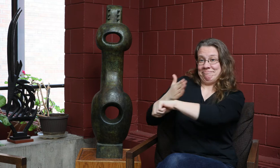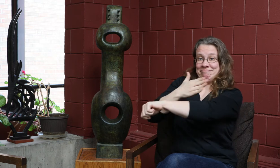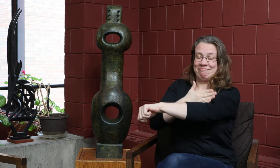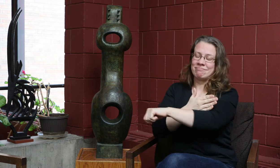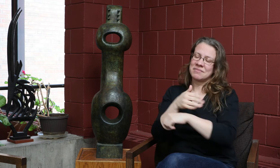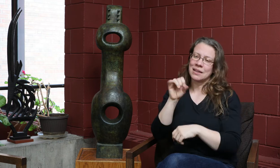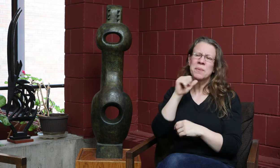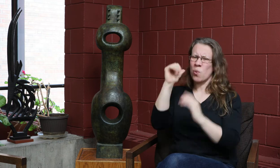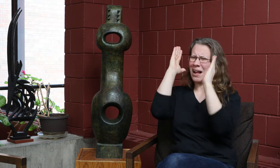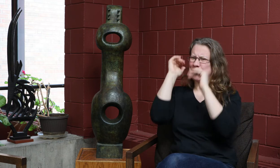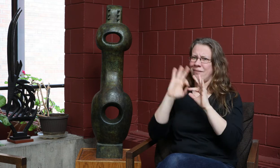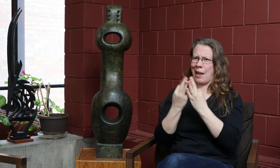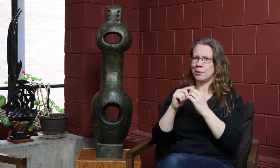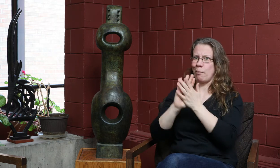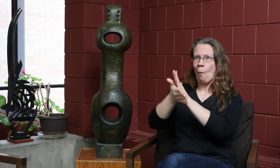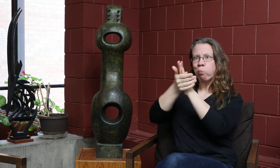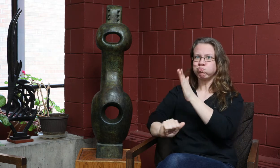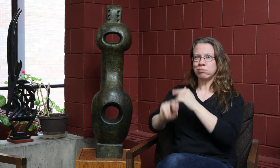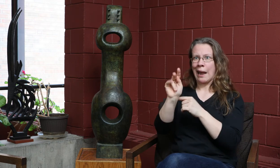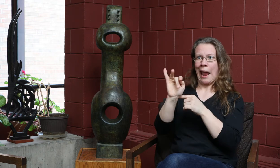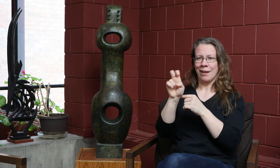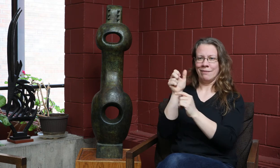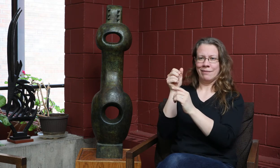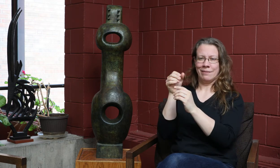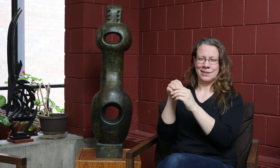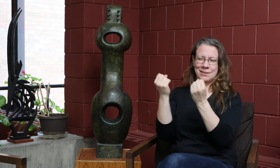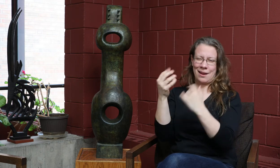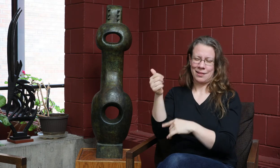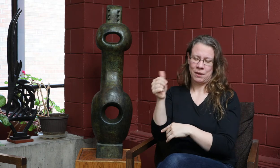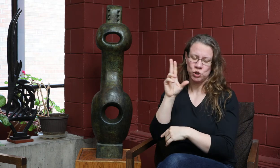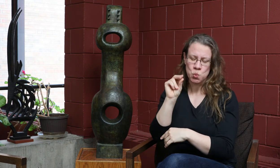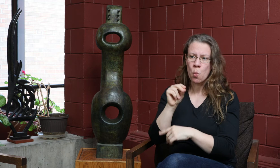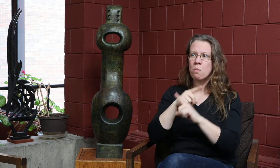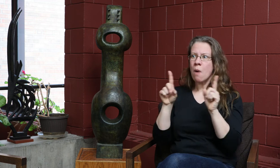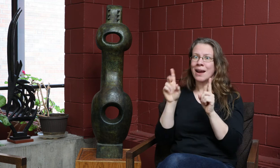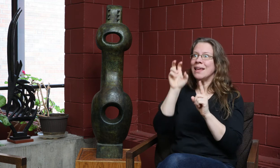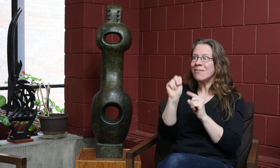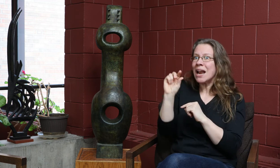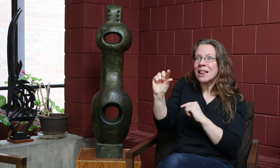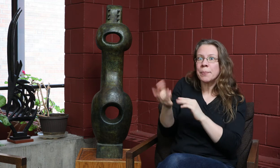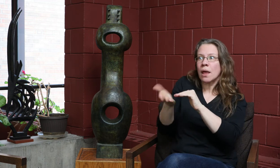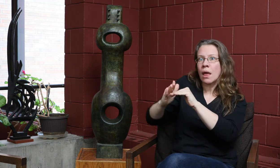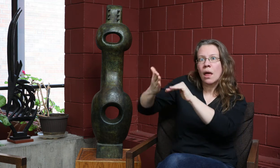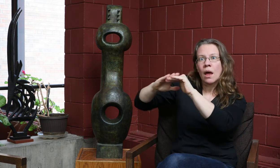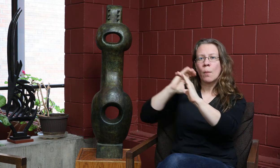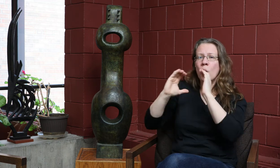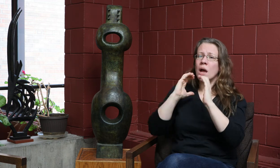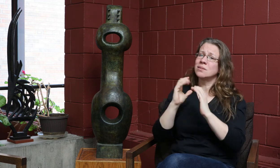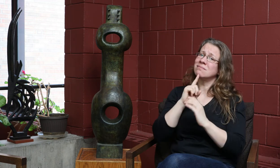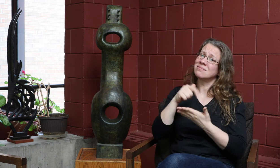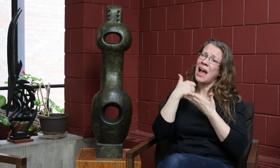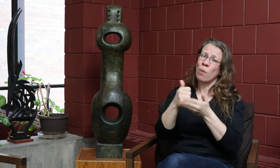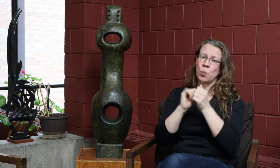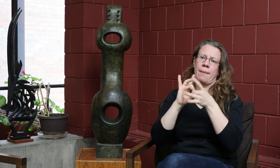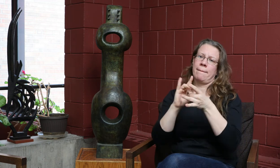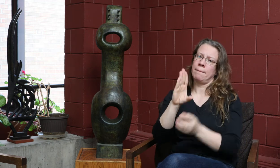We don’t expect families to become native in sign themselves, no, but even a little builds up and helps with bonding.